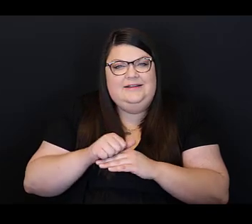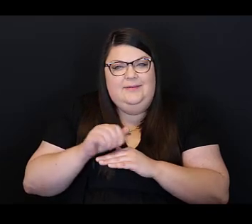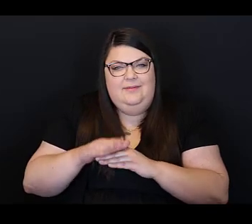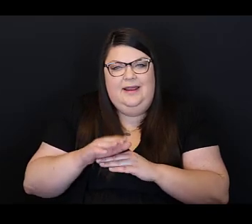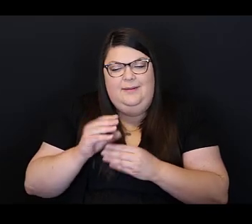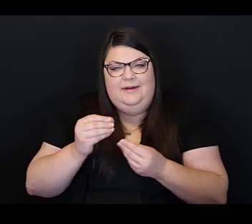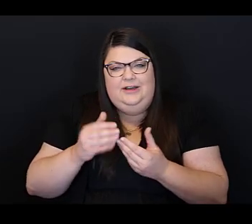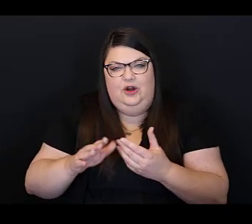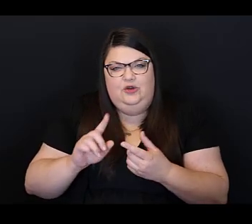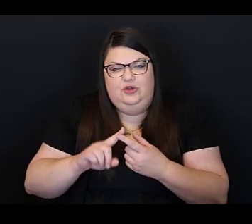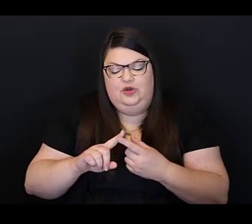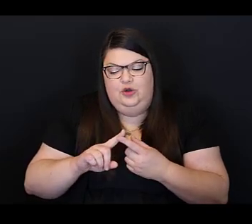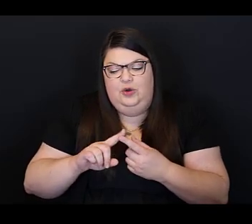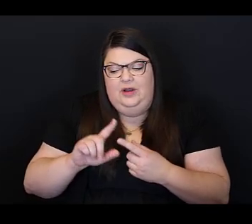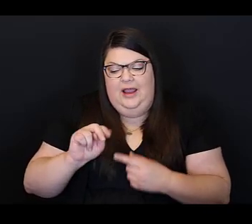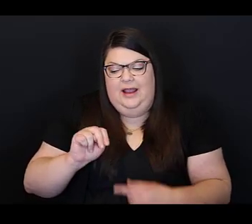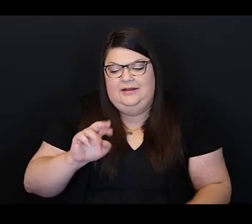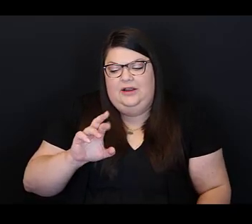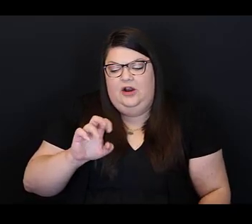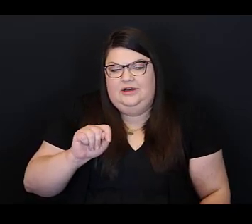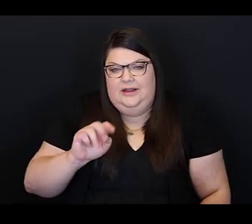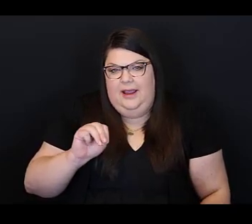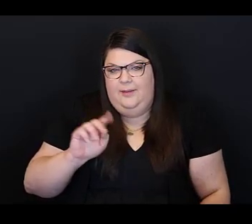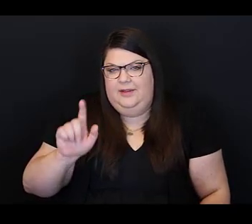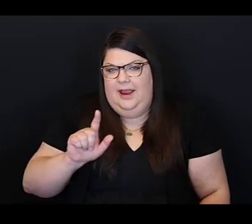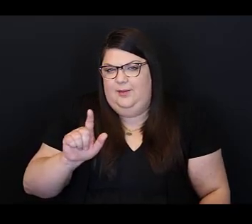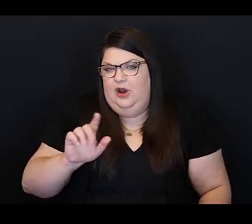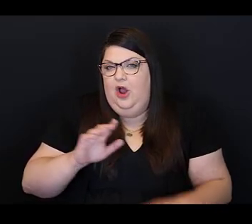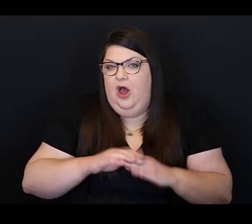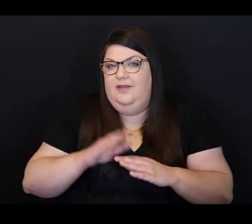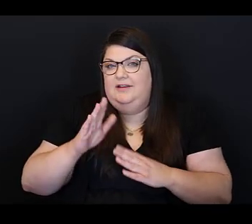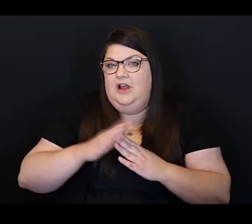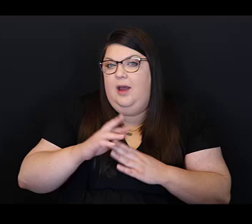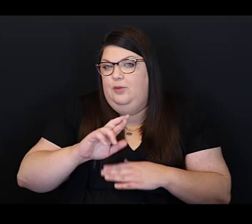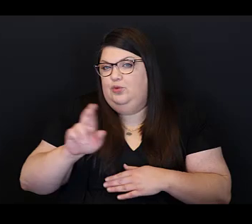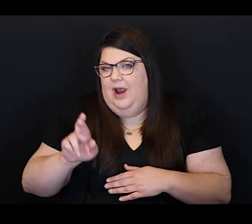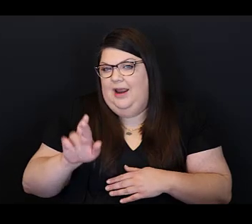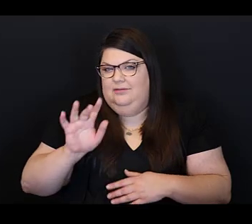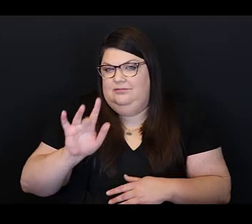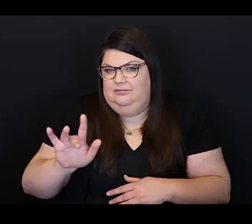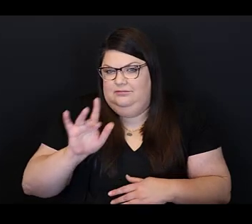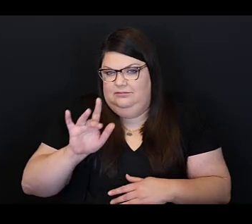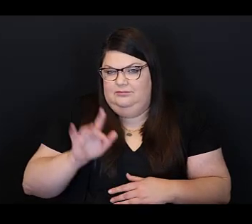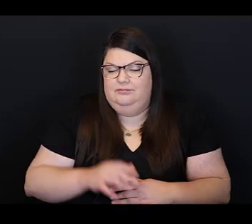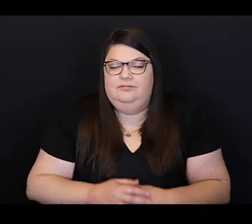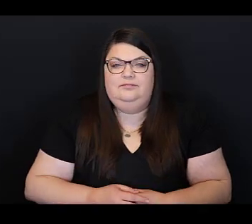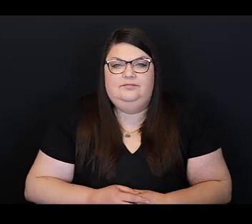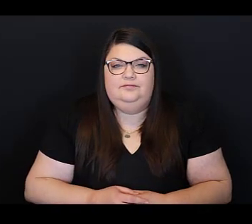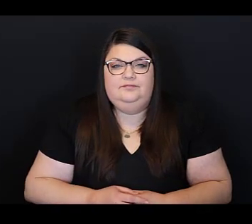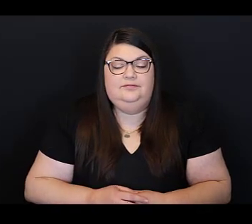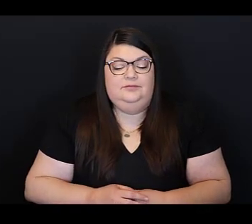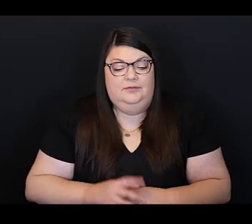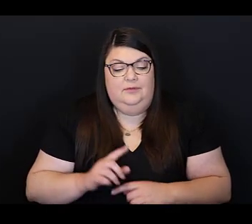the NCRTM Library link on the top right of the page to go to the library submission form. Once